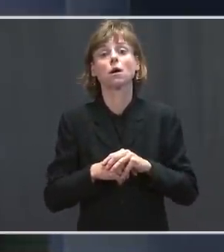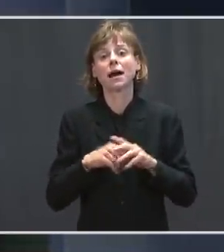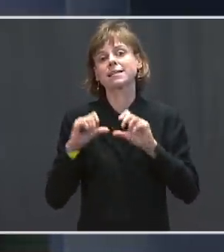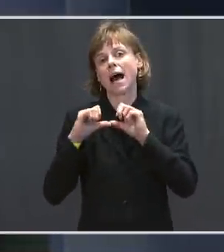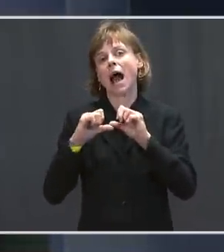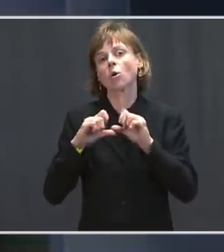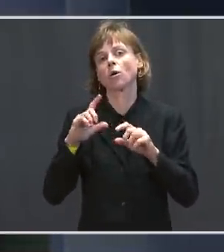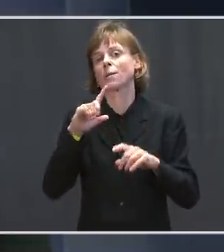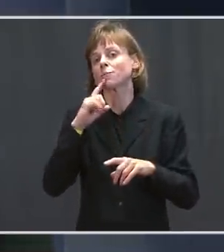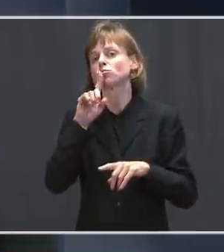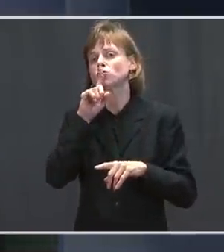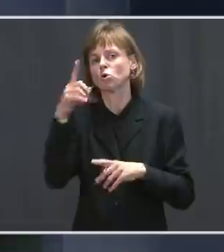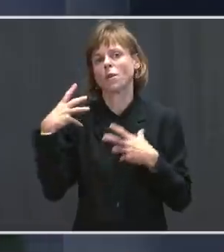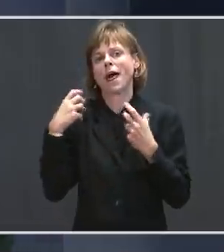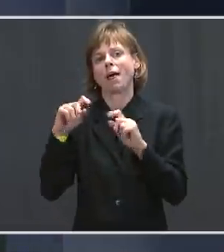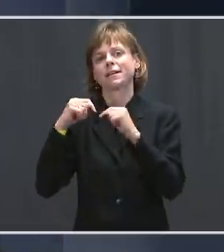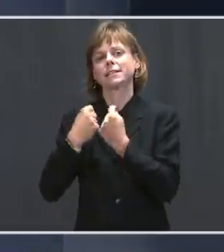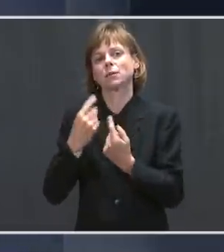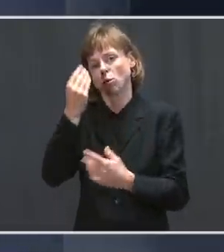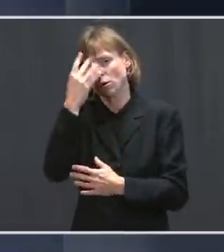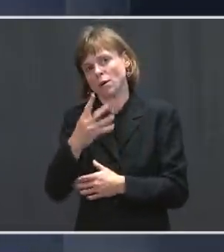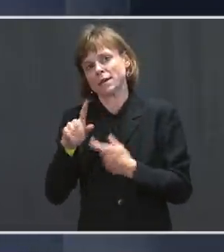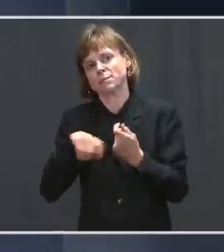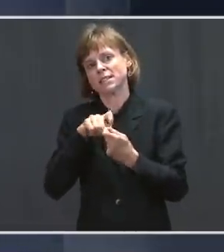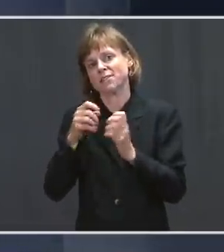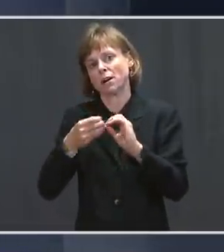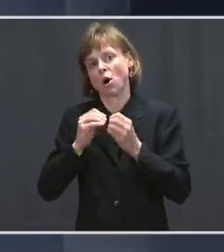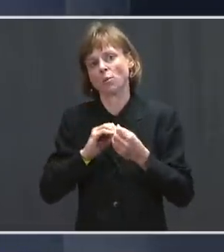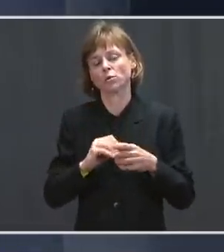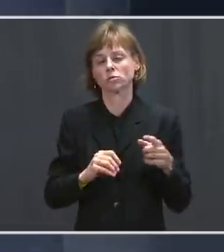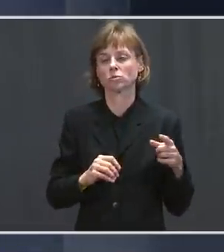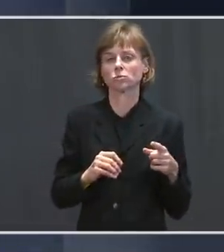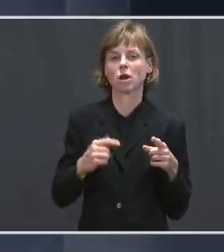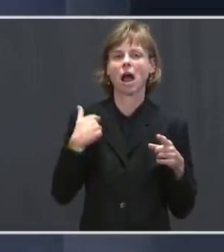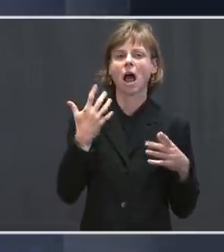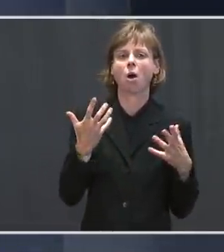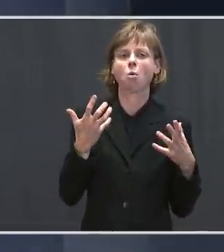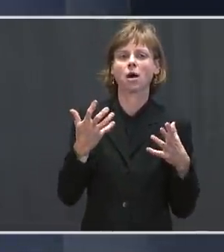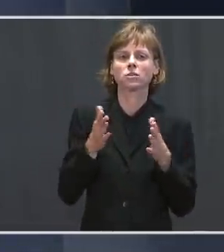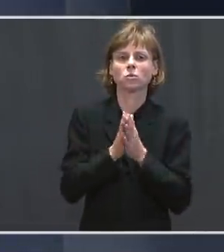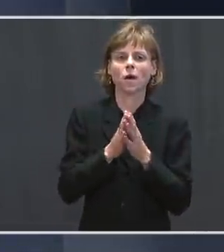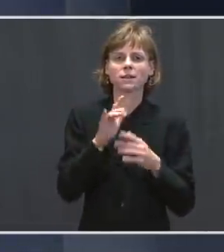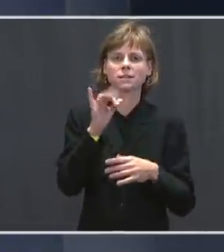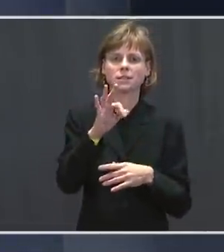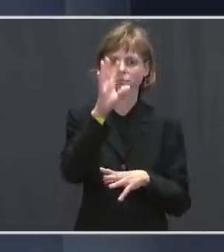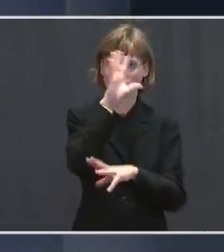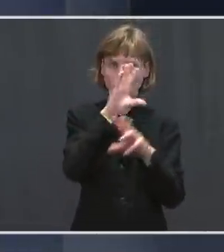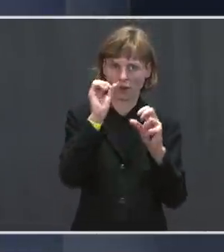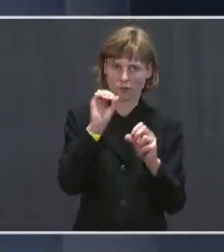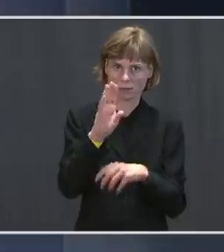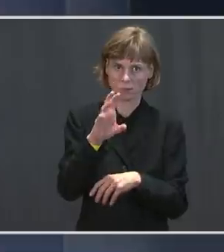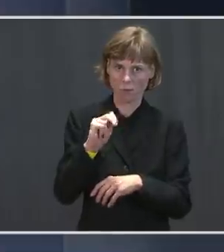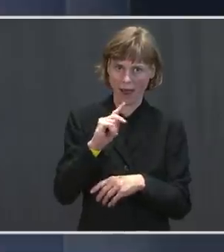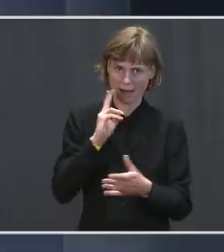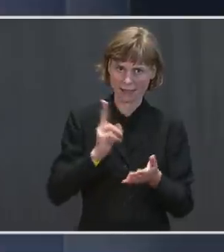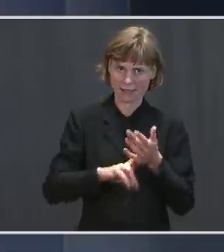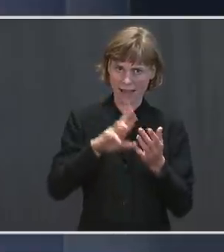on the specific numbers. Go ahead. The Press: Thank you. I just wanted to ask if President Biden will sign the refugee executive order today?